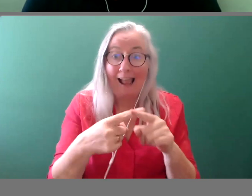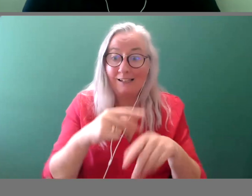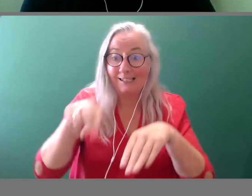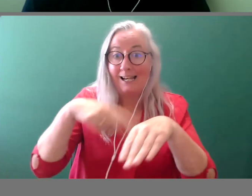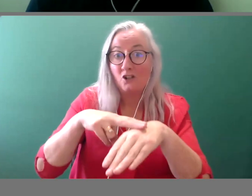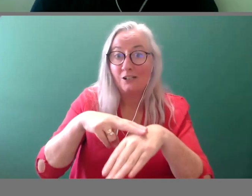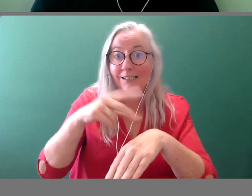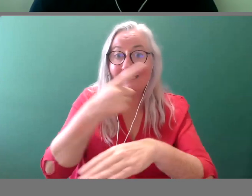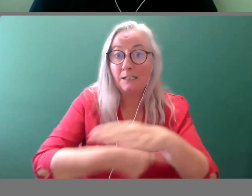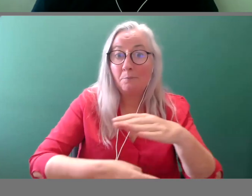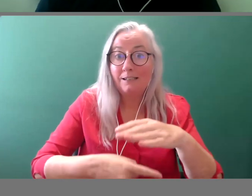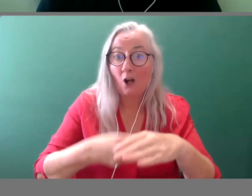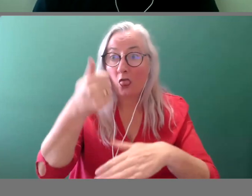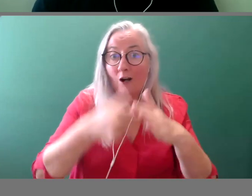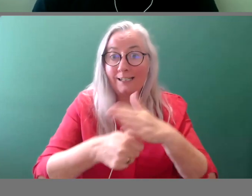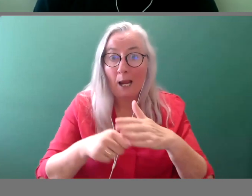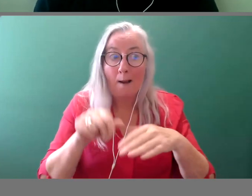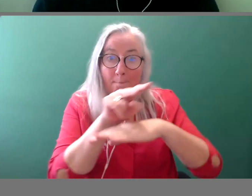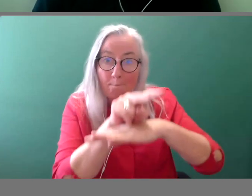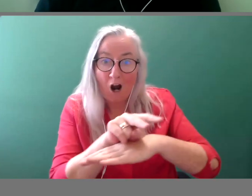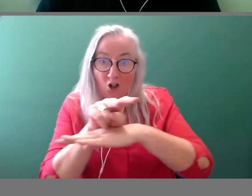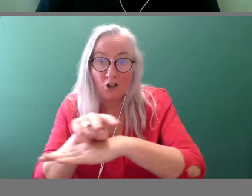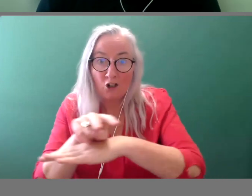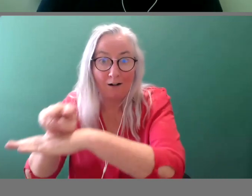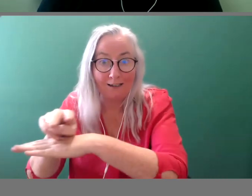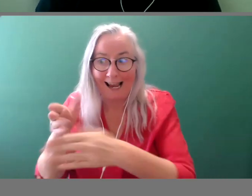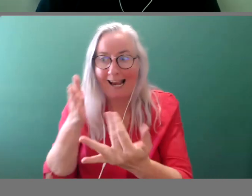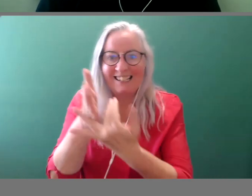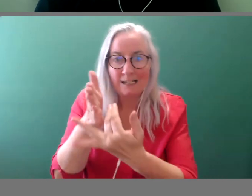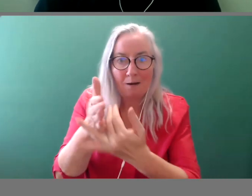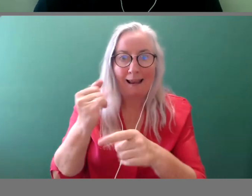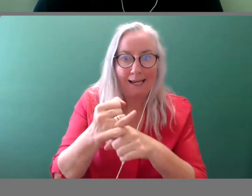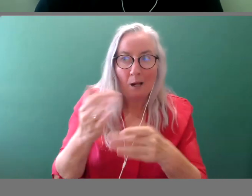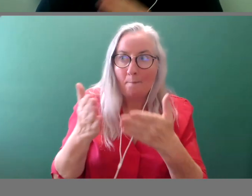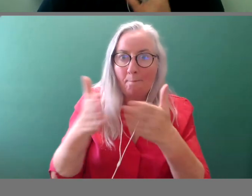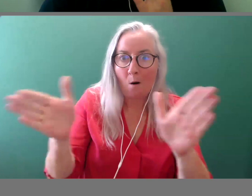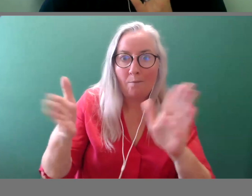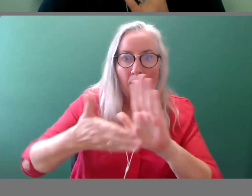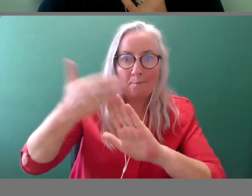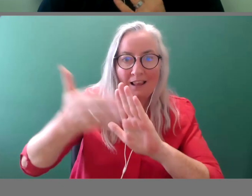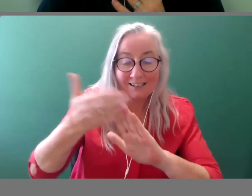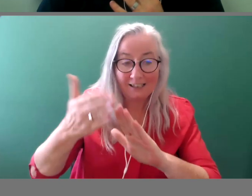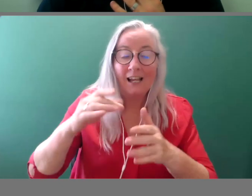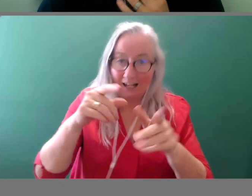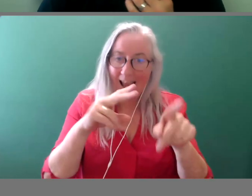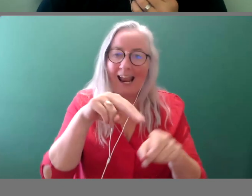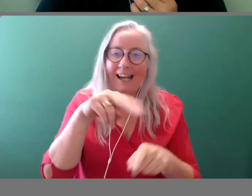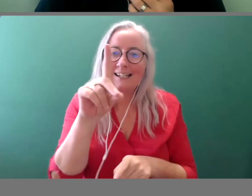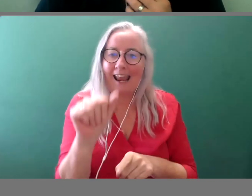in monitoring accessibility in public buildings as specified in the National Disability Act and this